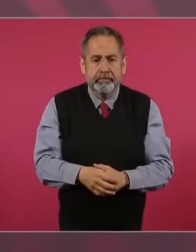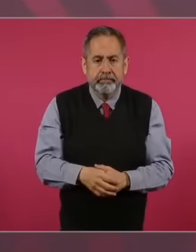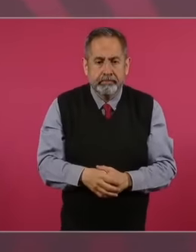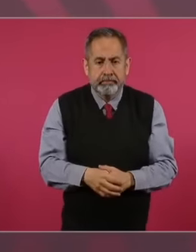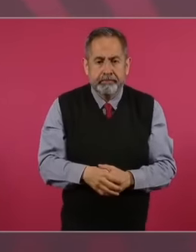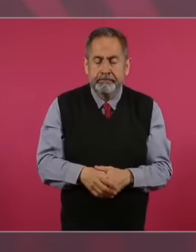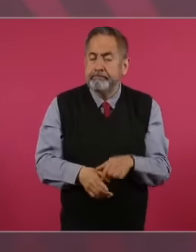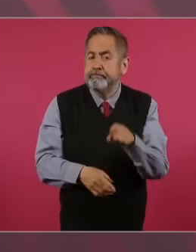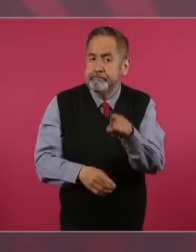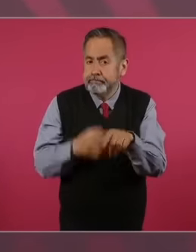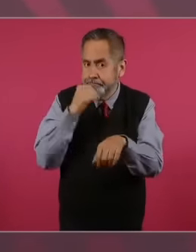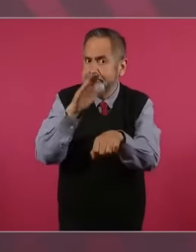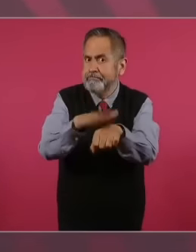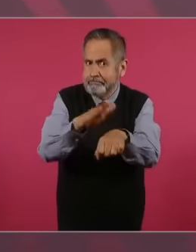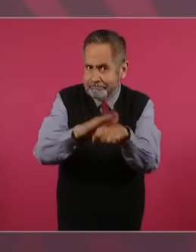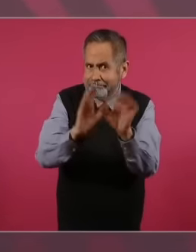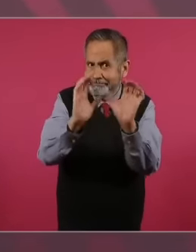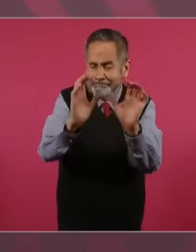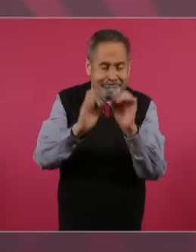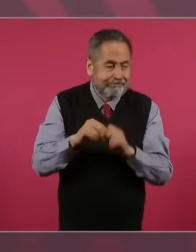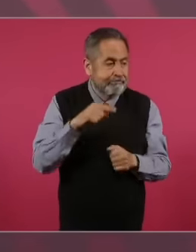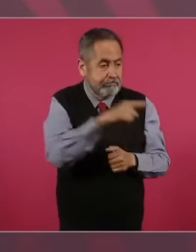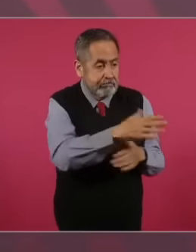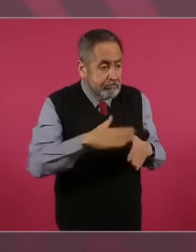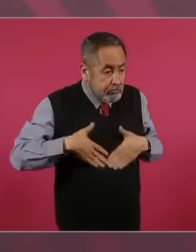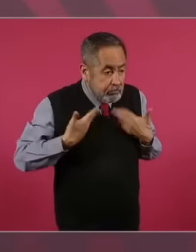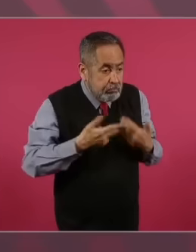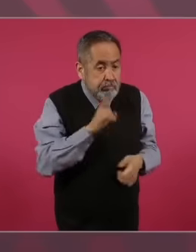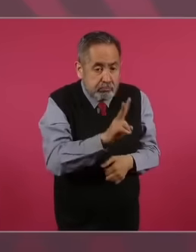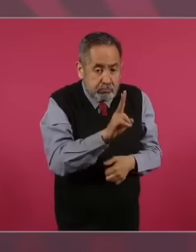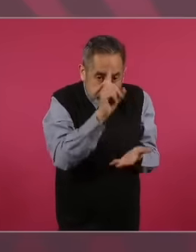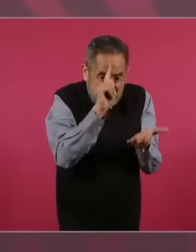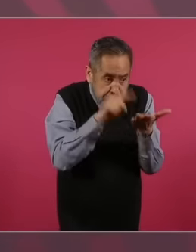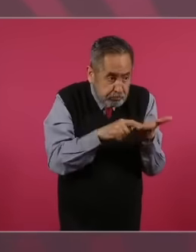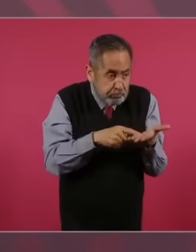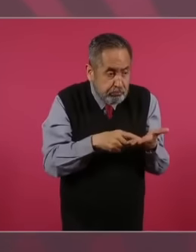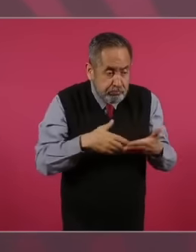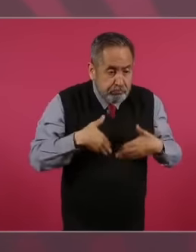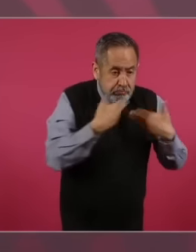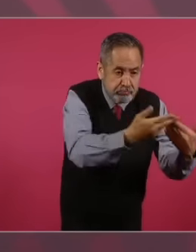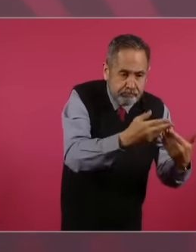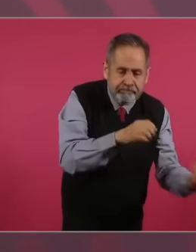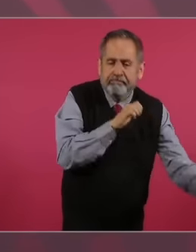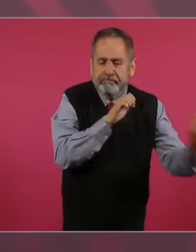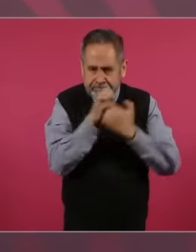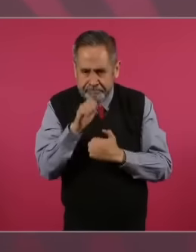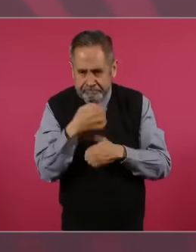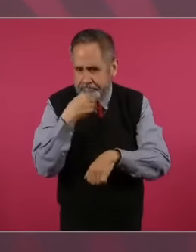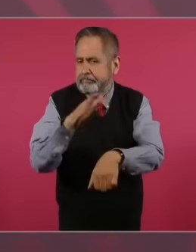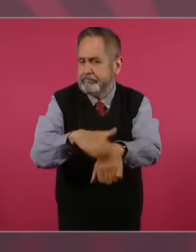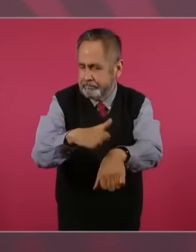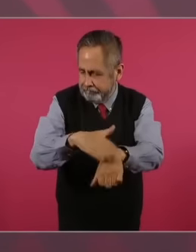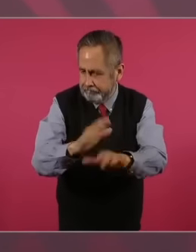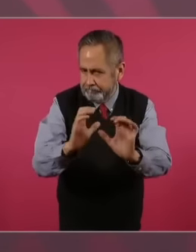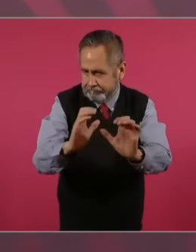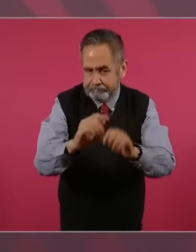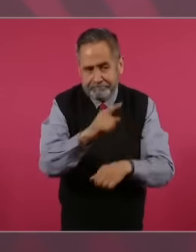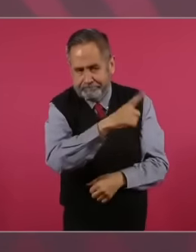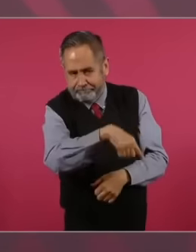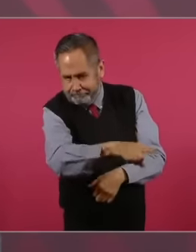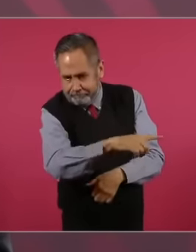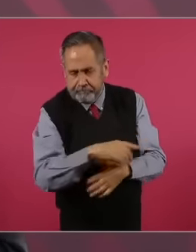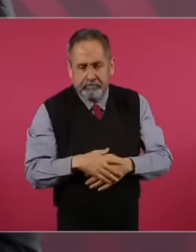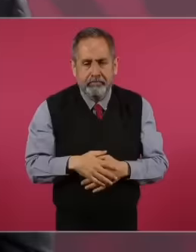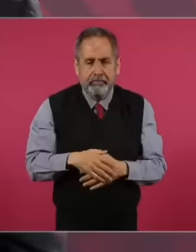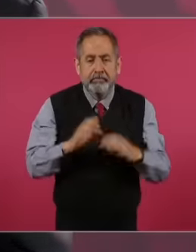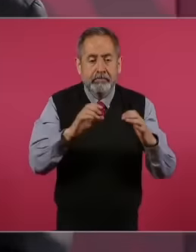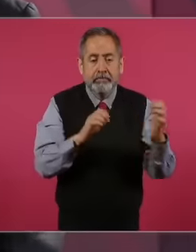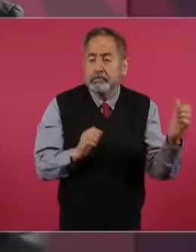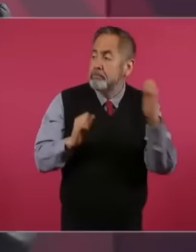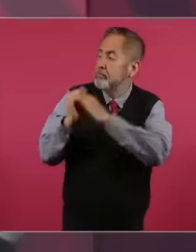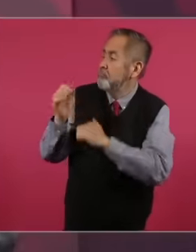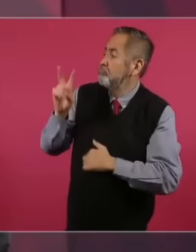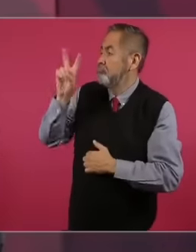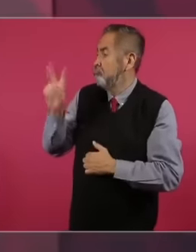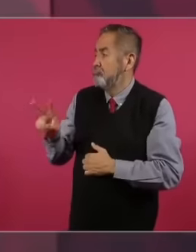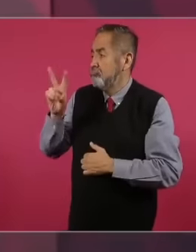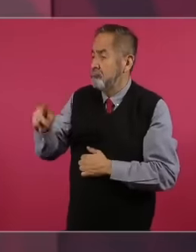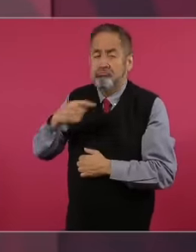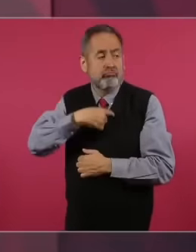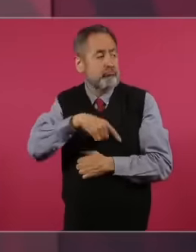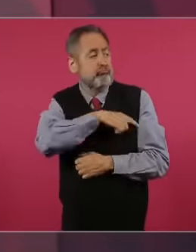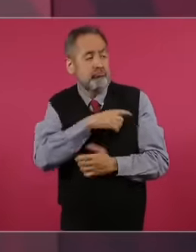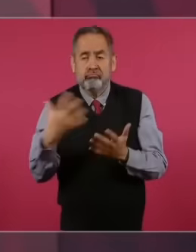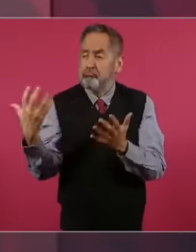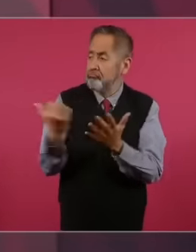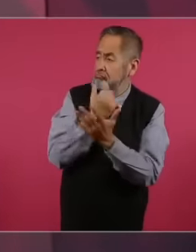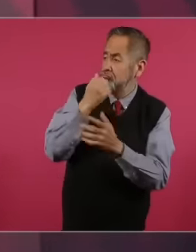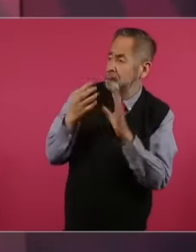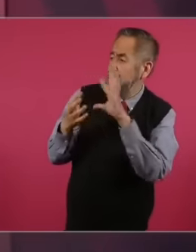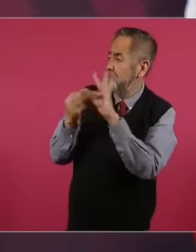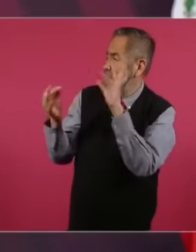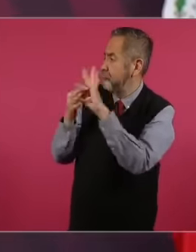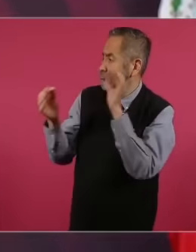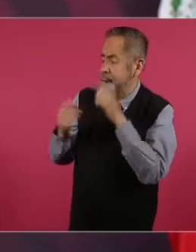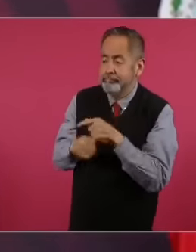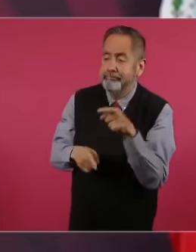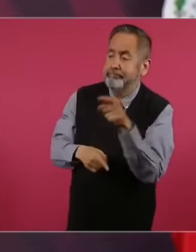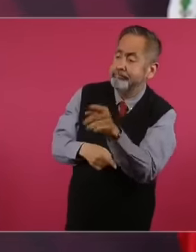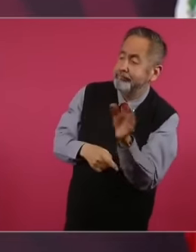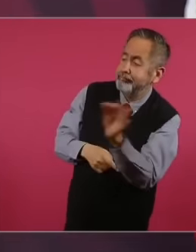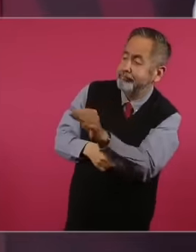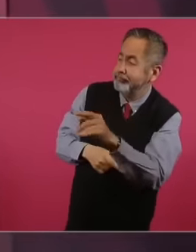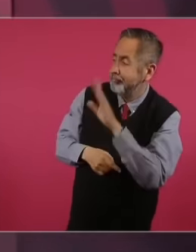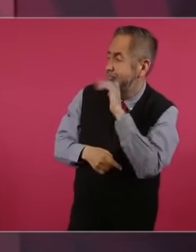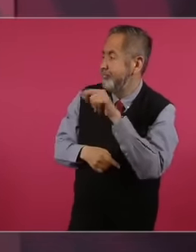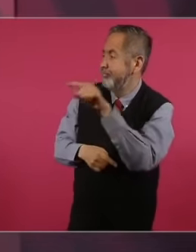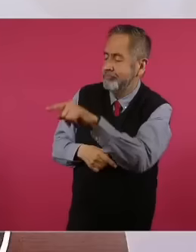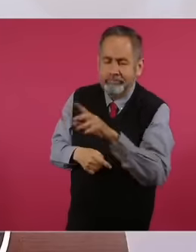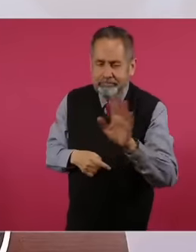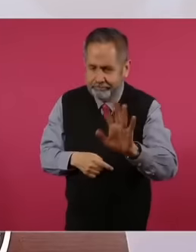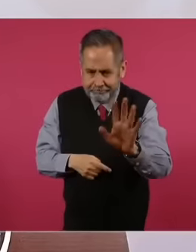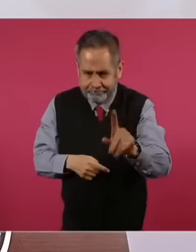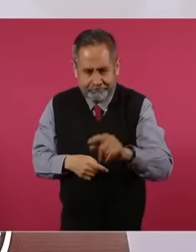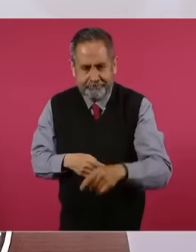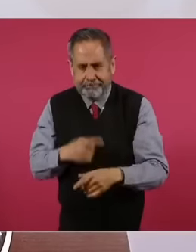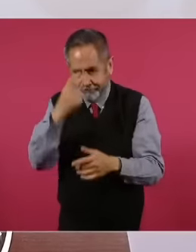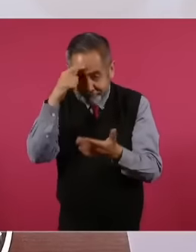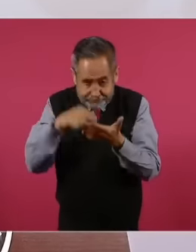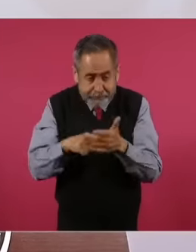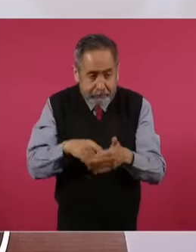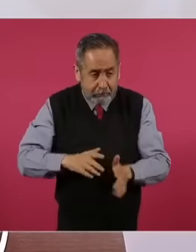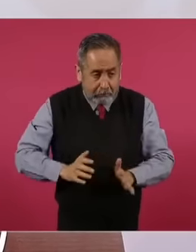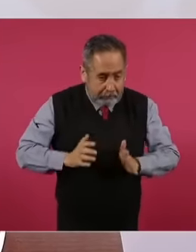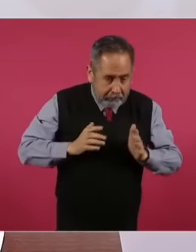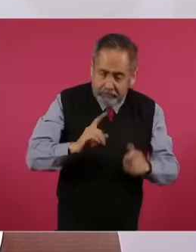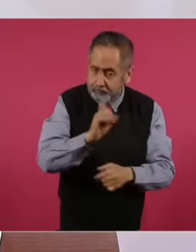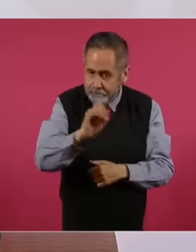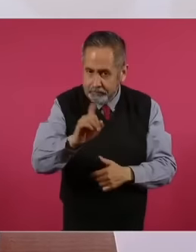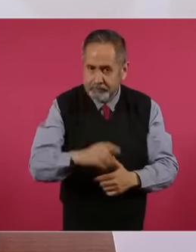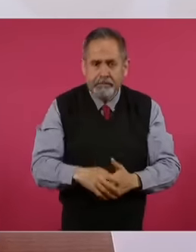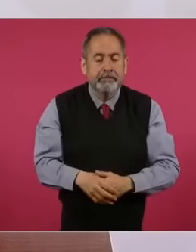be fooled, don't come and say bad things about them. This is me because